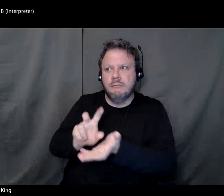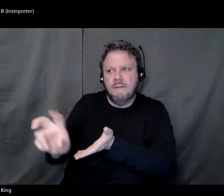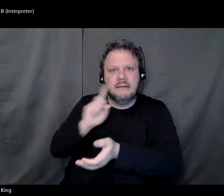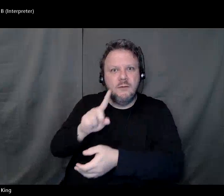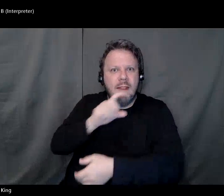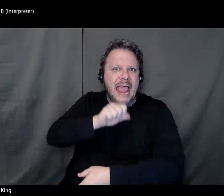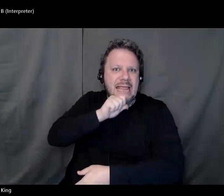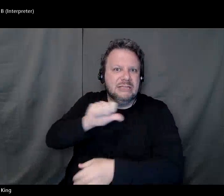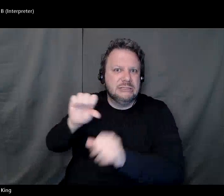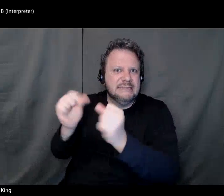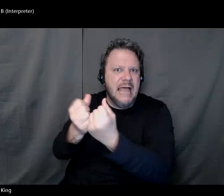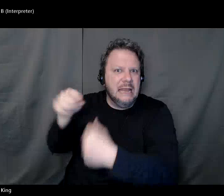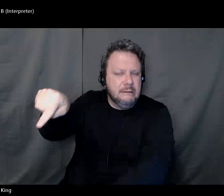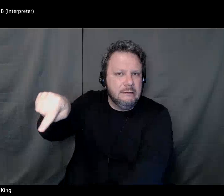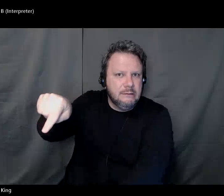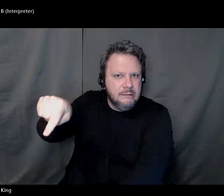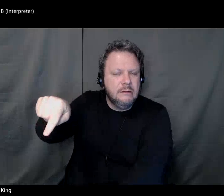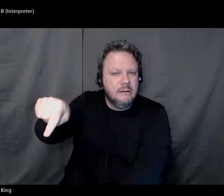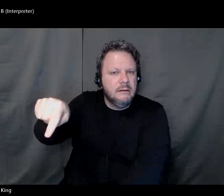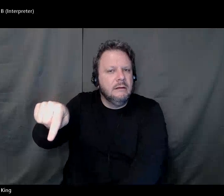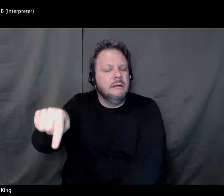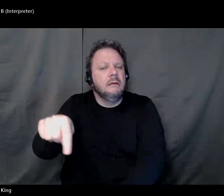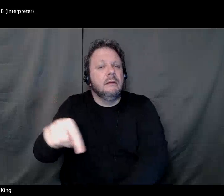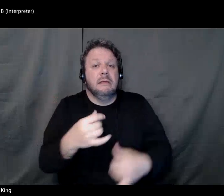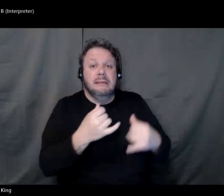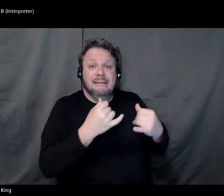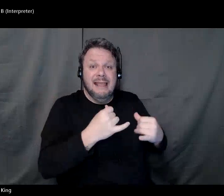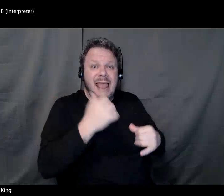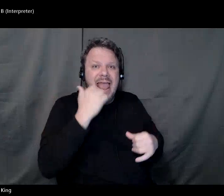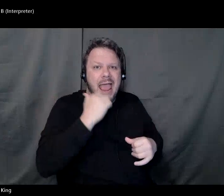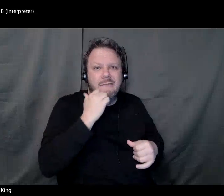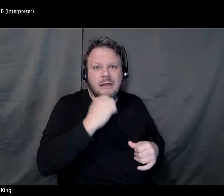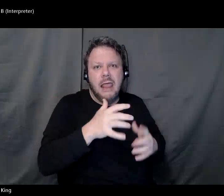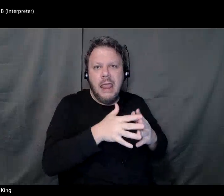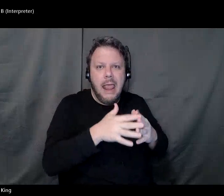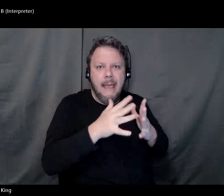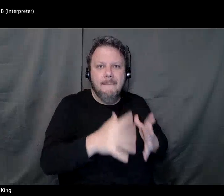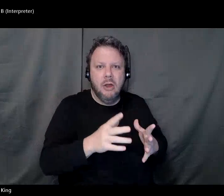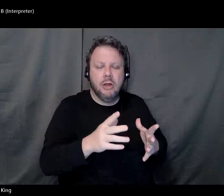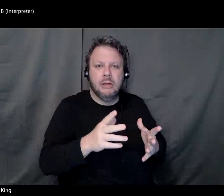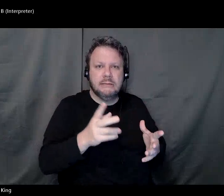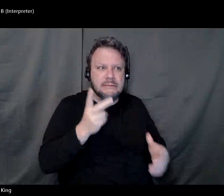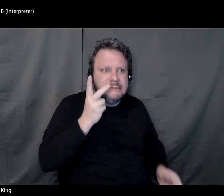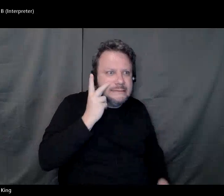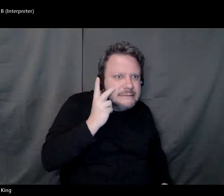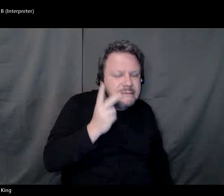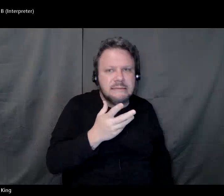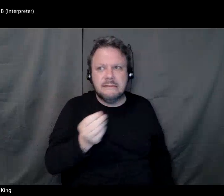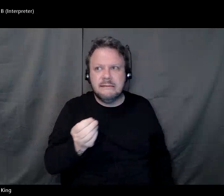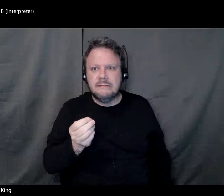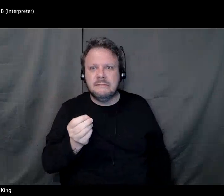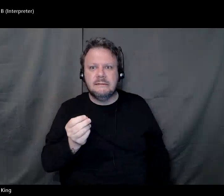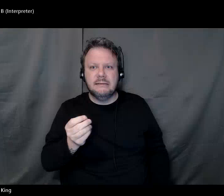That's going up the relevancy that everyday Americans speak and and and feel.